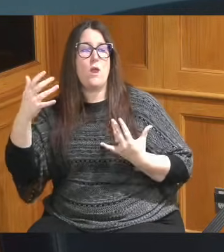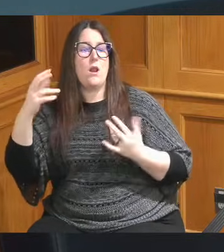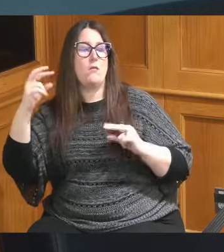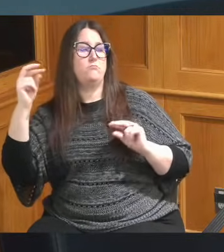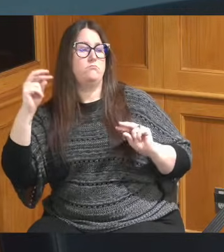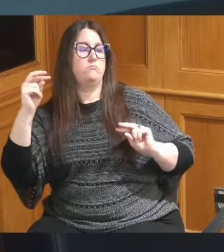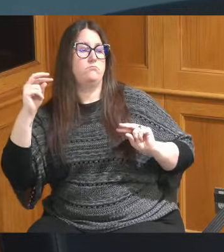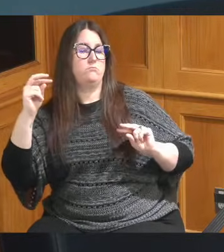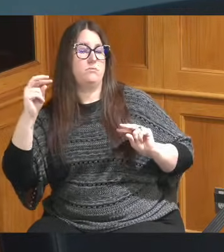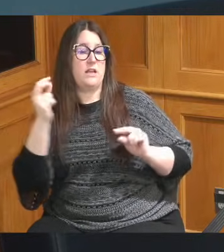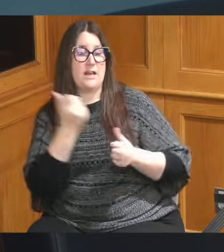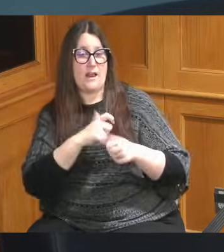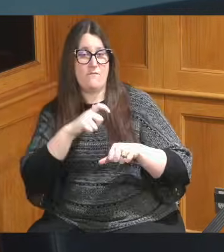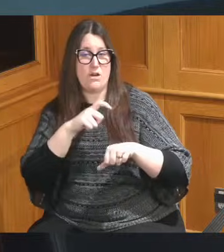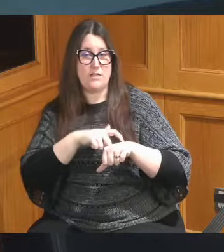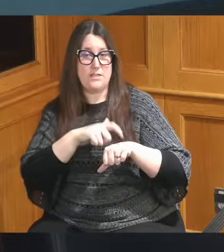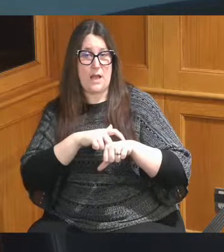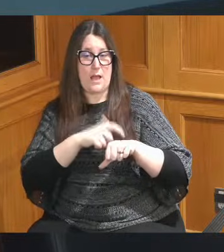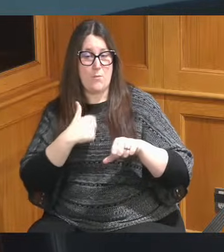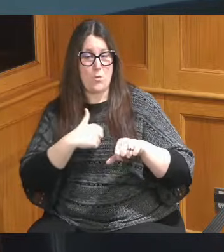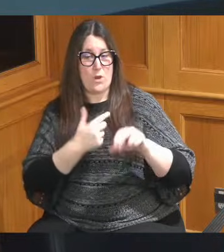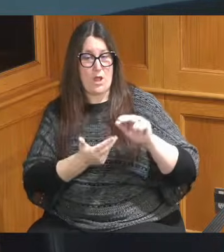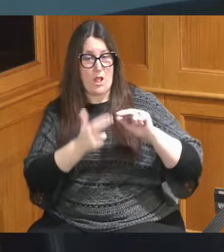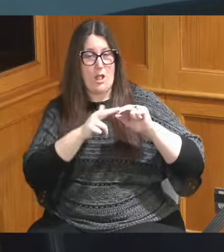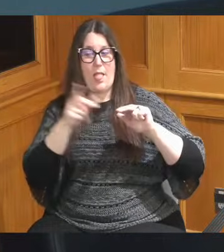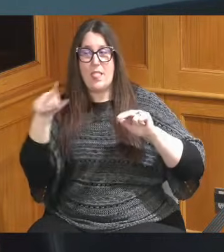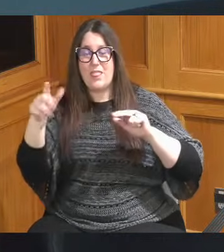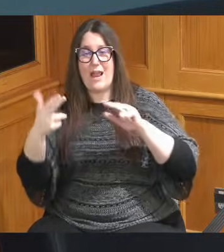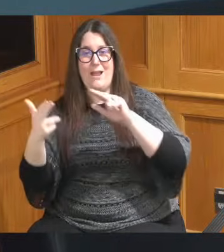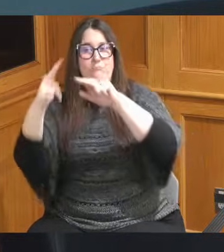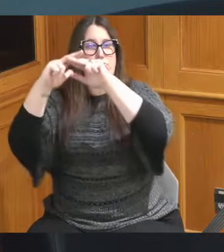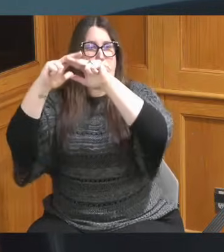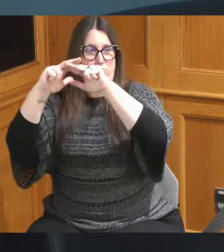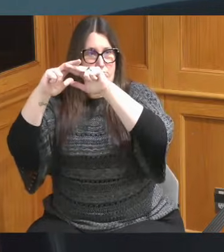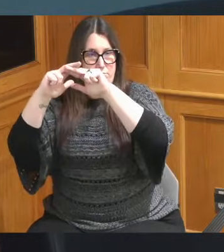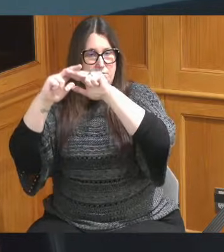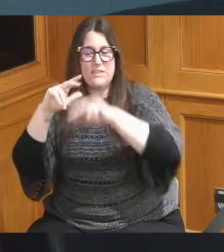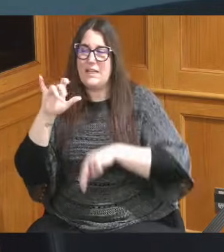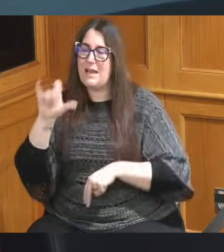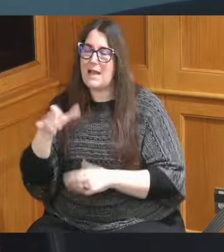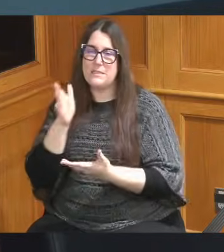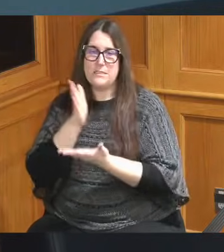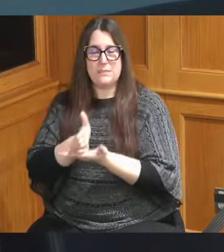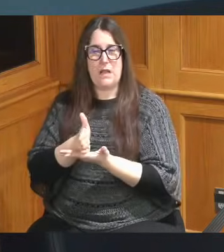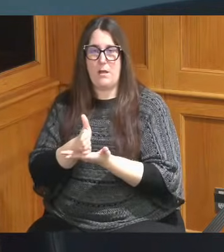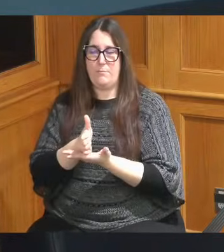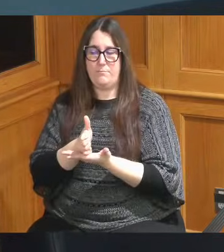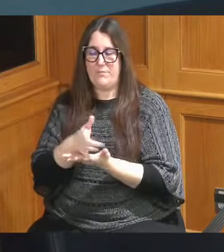we go up they go up with their pricing and that has to stop if that is happening. But that's what